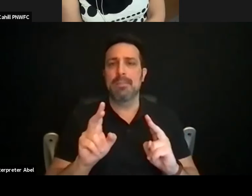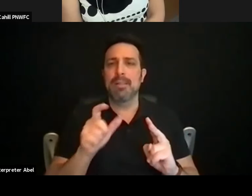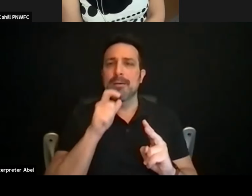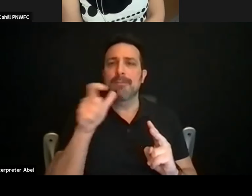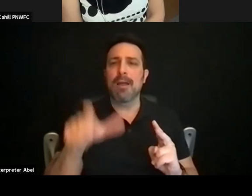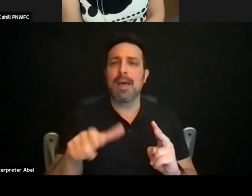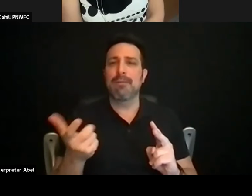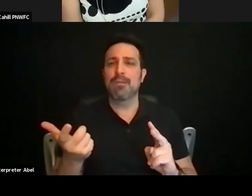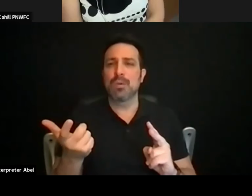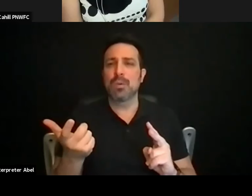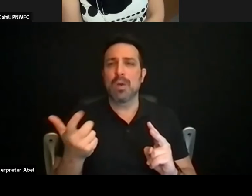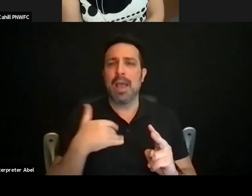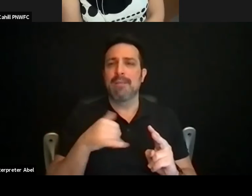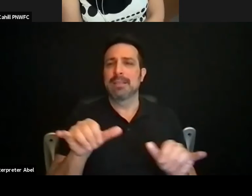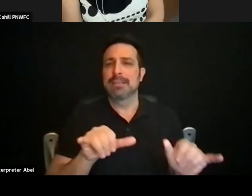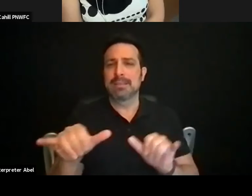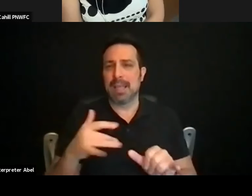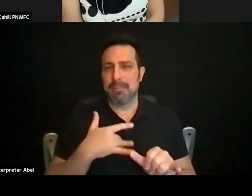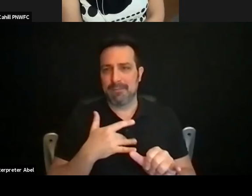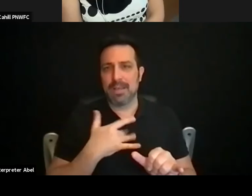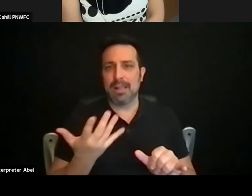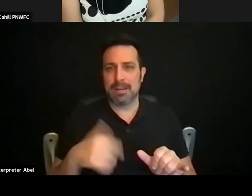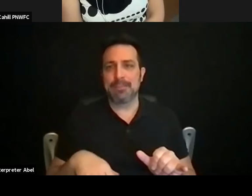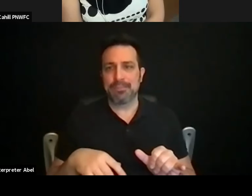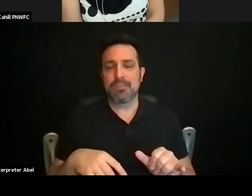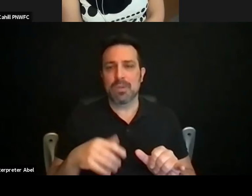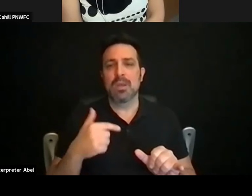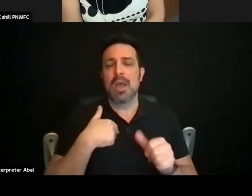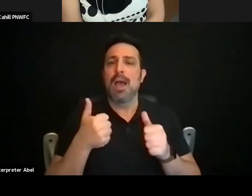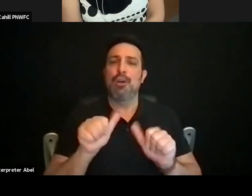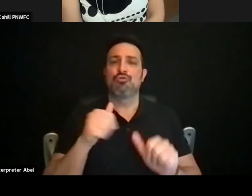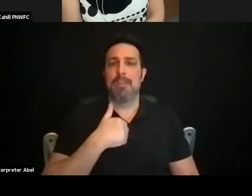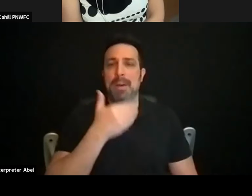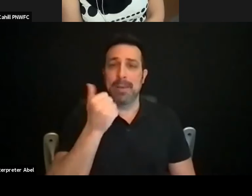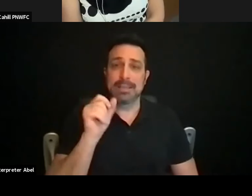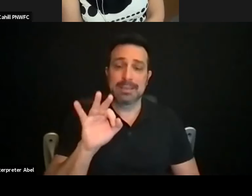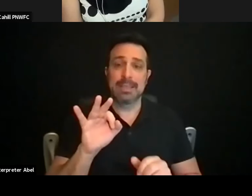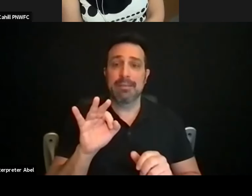cars behind me and it terrified me. So I want people to be able to not have to have